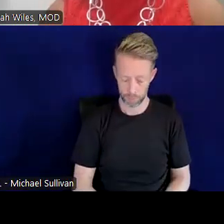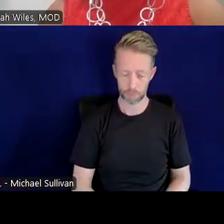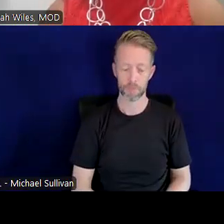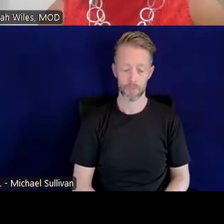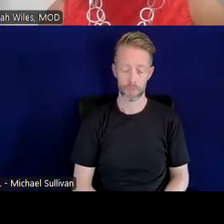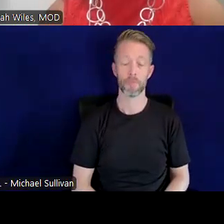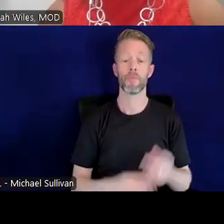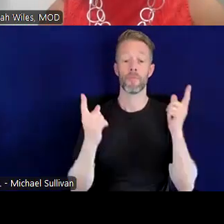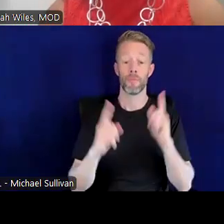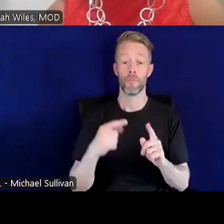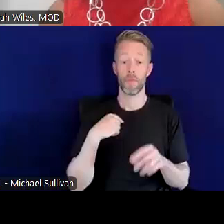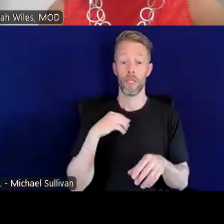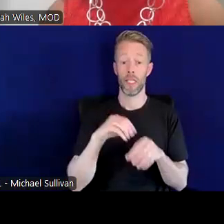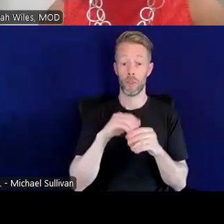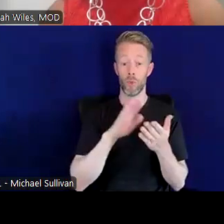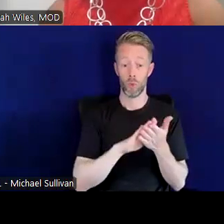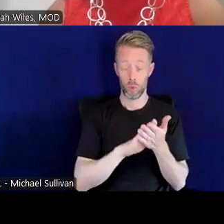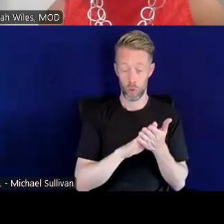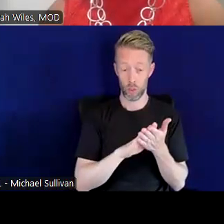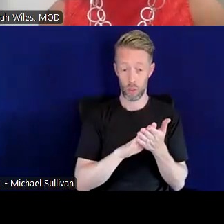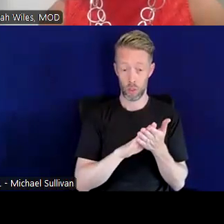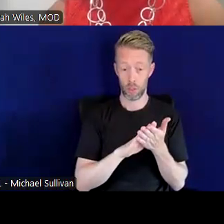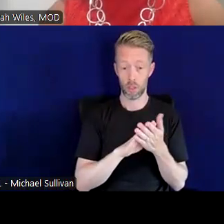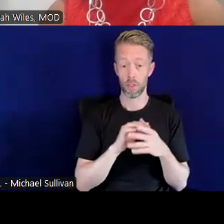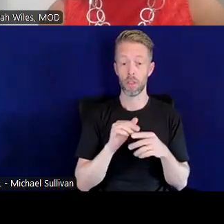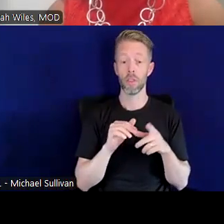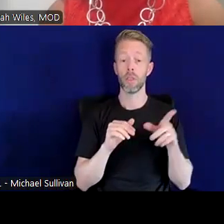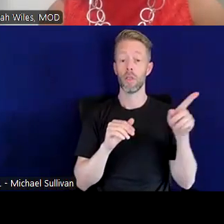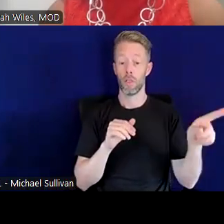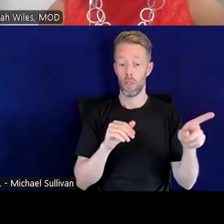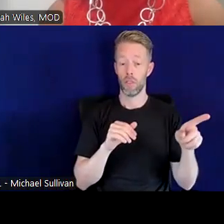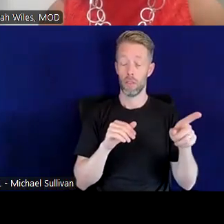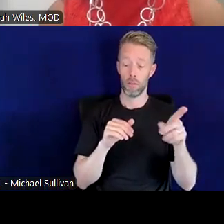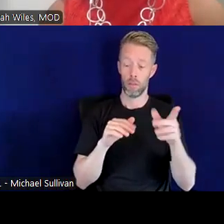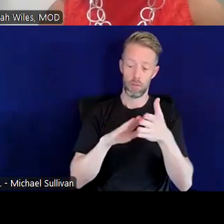I was in a school and I was discharged, and despite I was